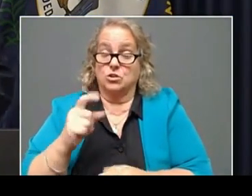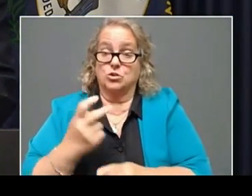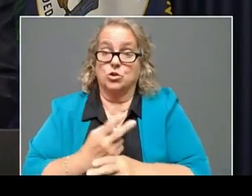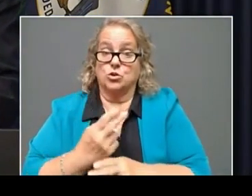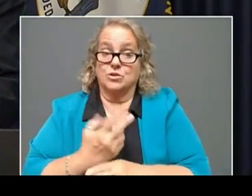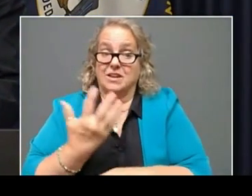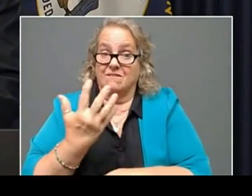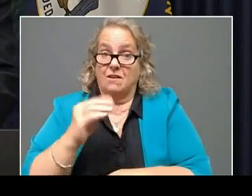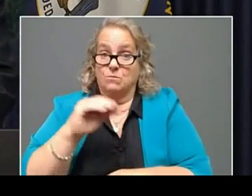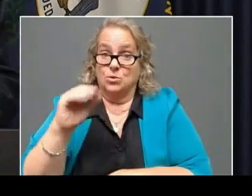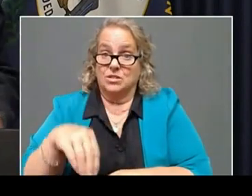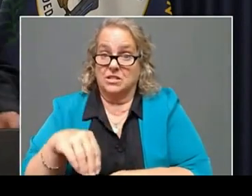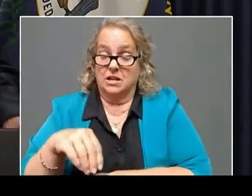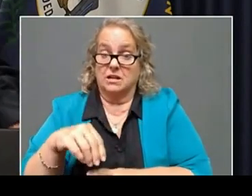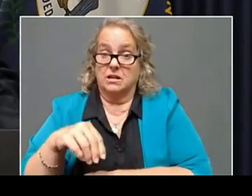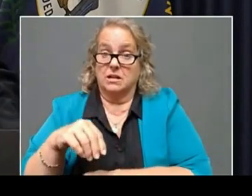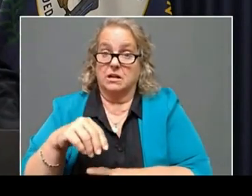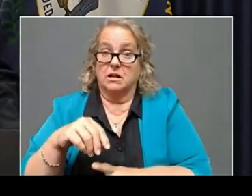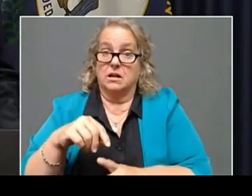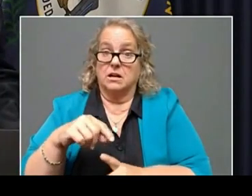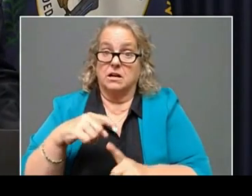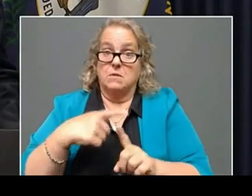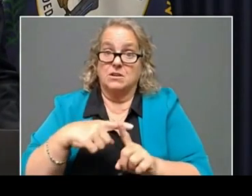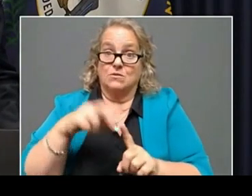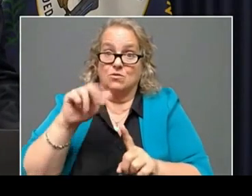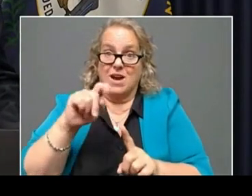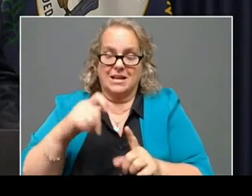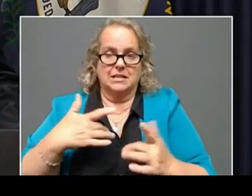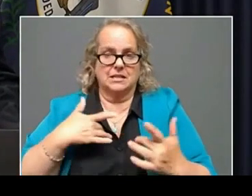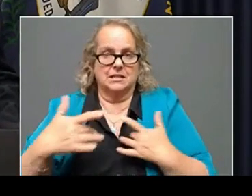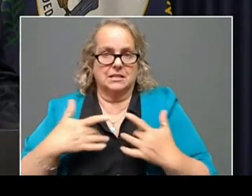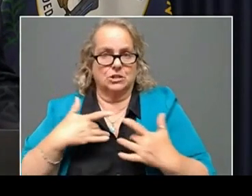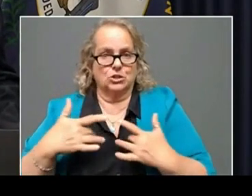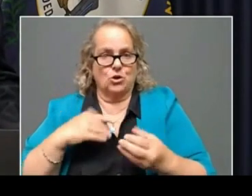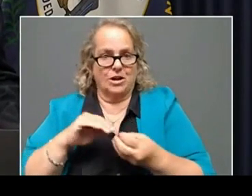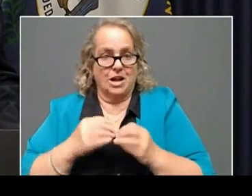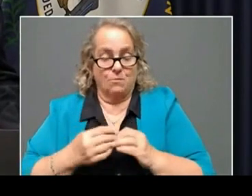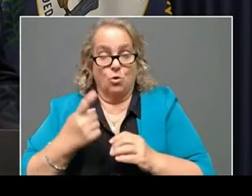of the number of concerns, like when it gets above 5%, we all need to set up